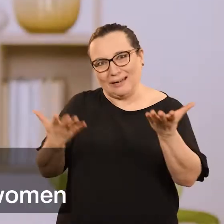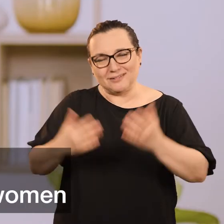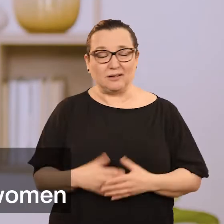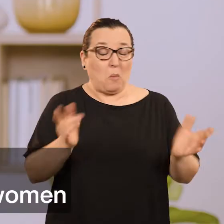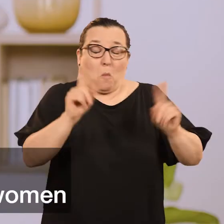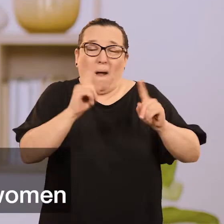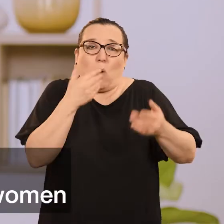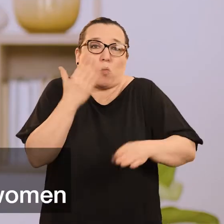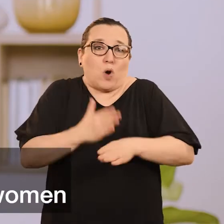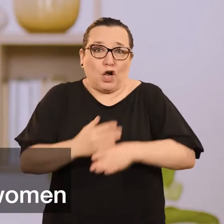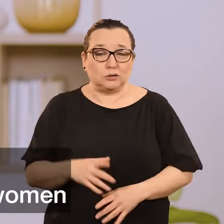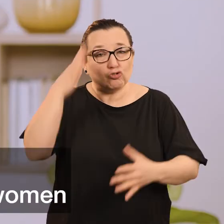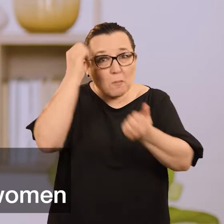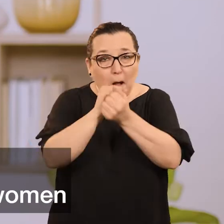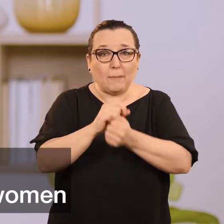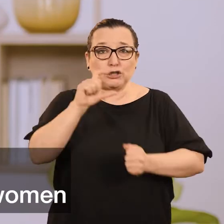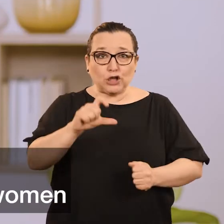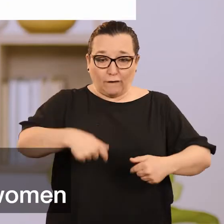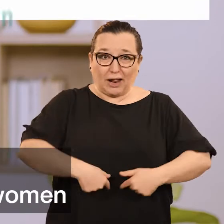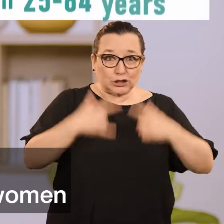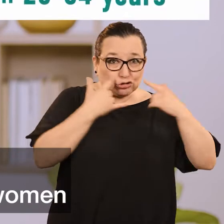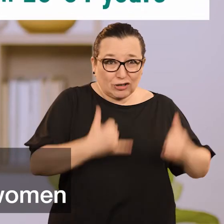Remember, cervical screening is available to women